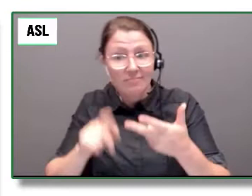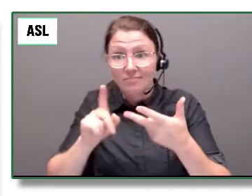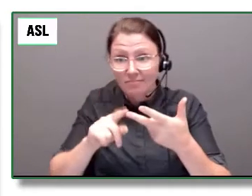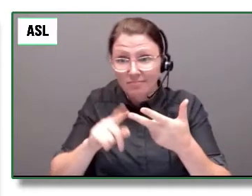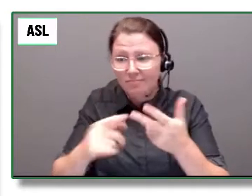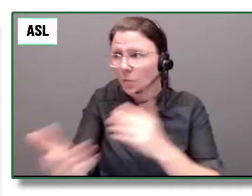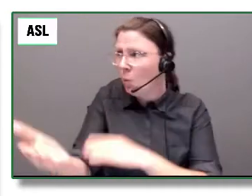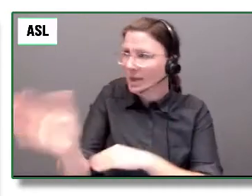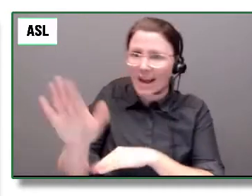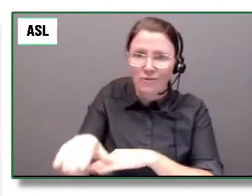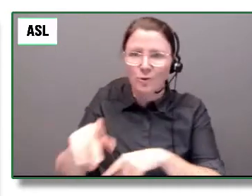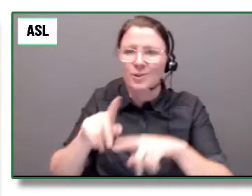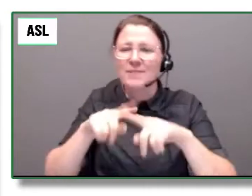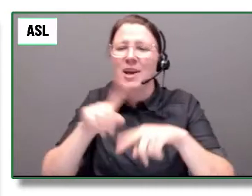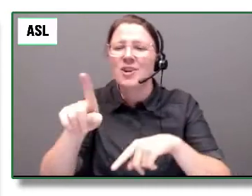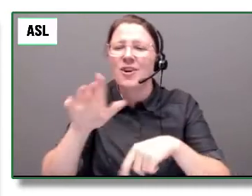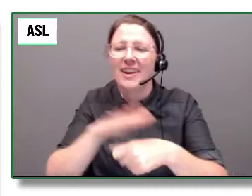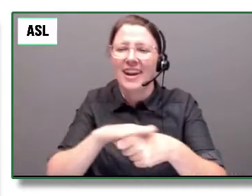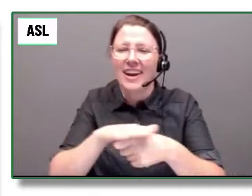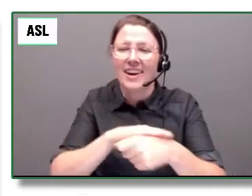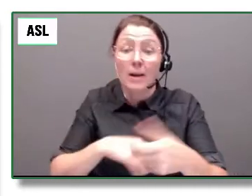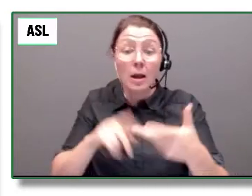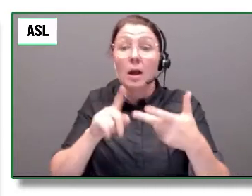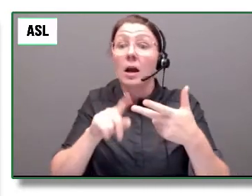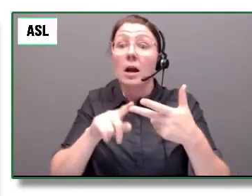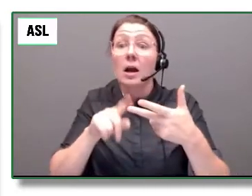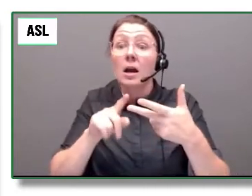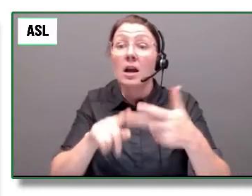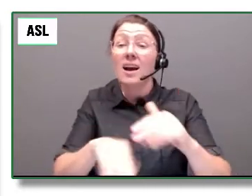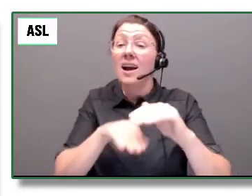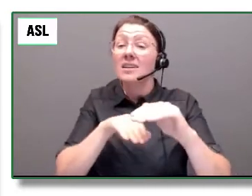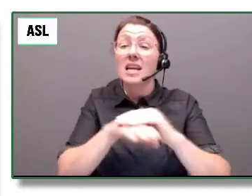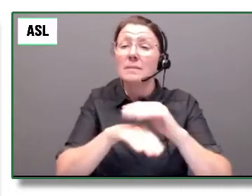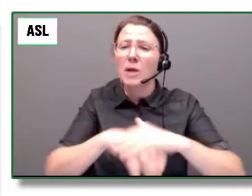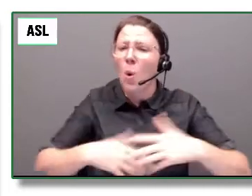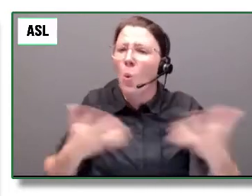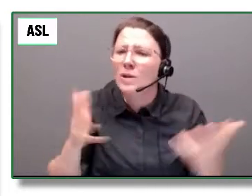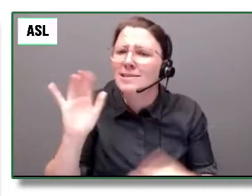you know what accessibility really is and how can we define it.